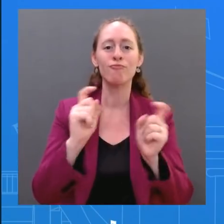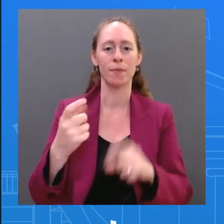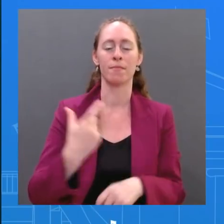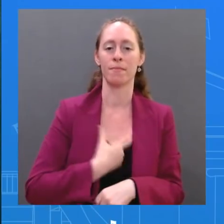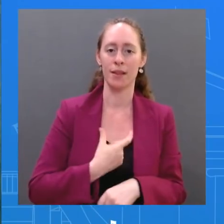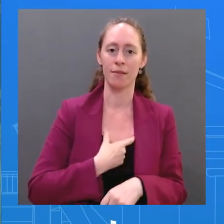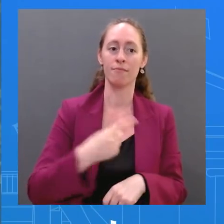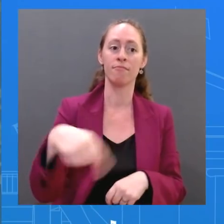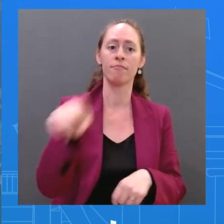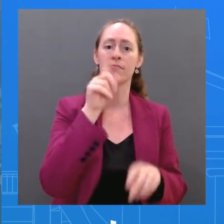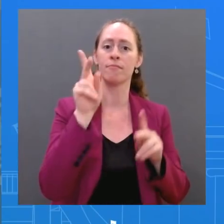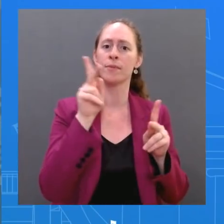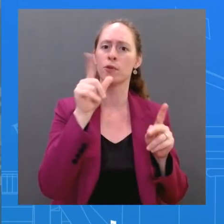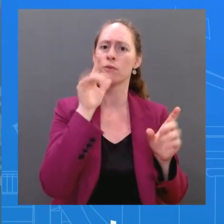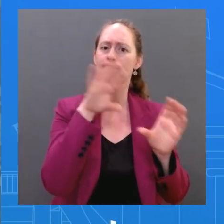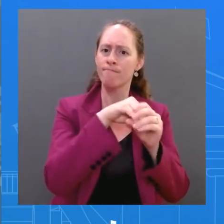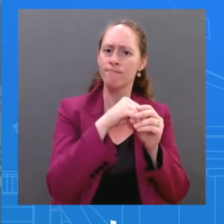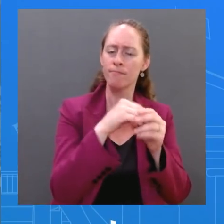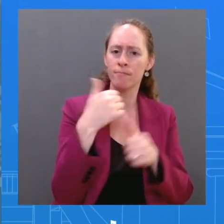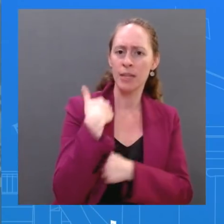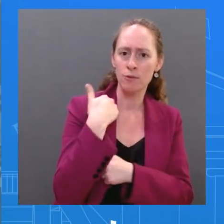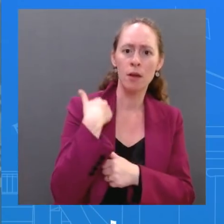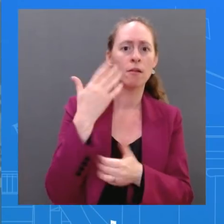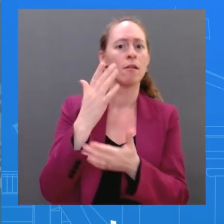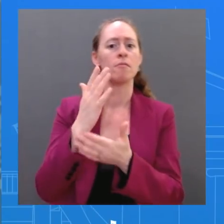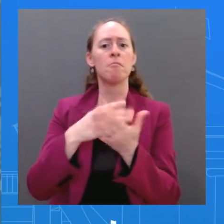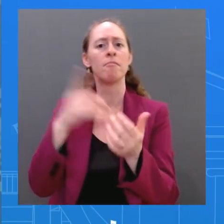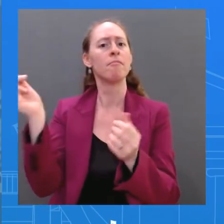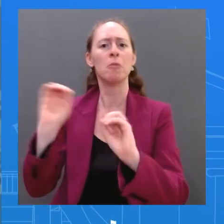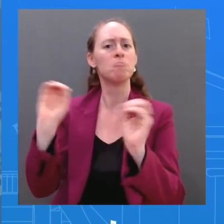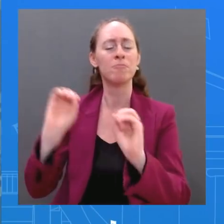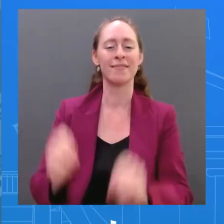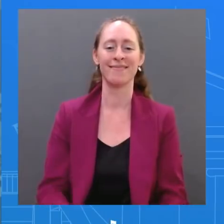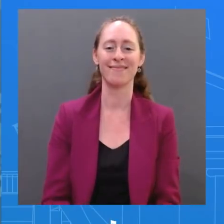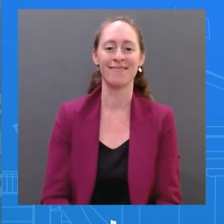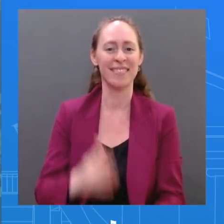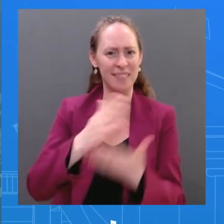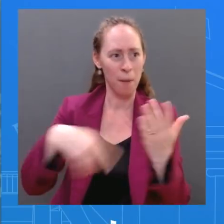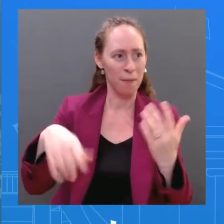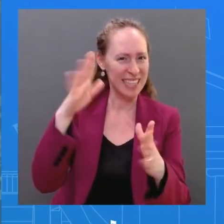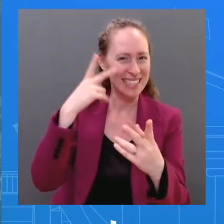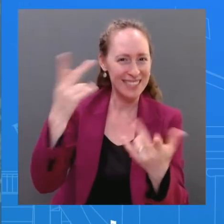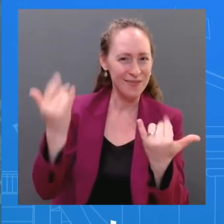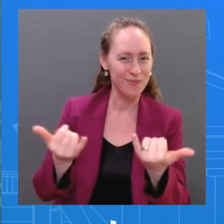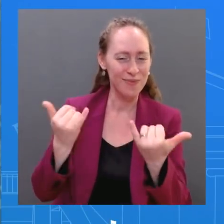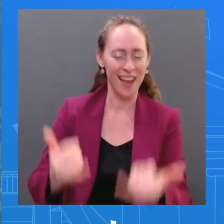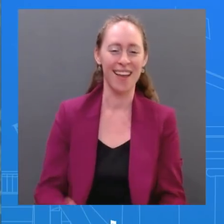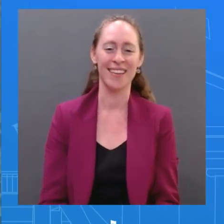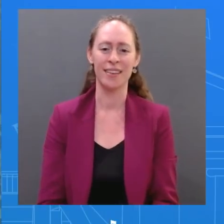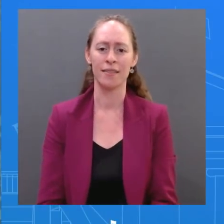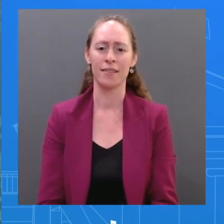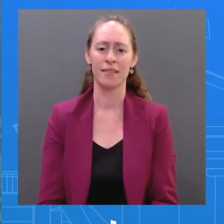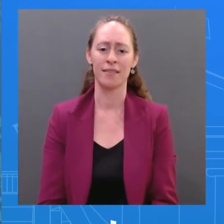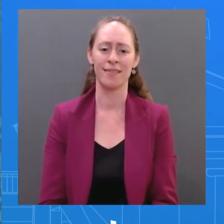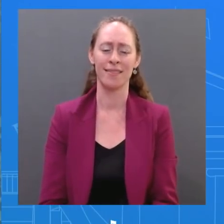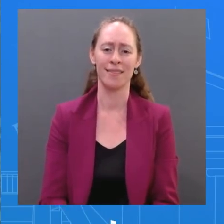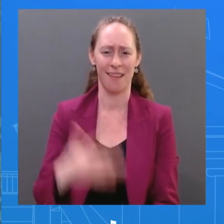on Tuesday and today. I don't think there was a dry eye in the room. It was just such a beautiful, impactful, powerful moment.